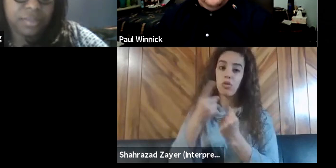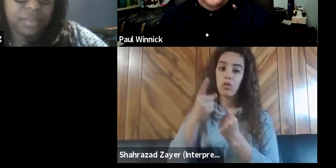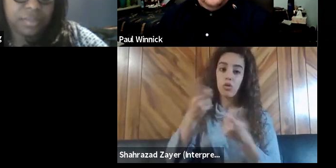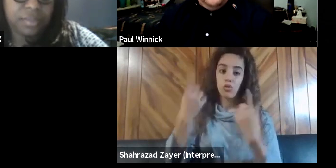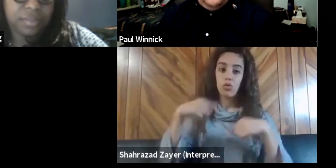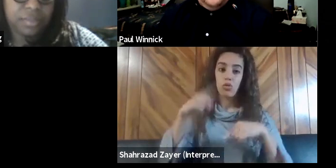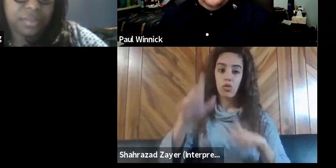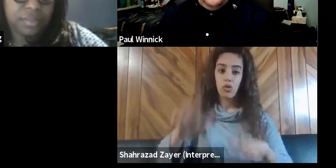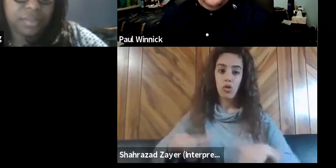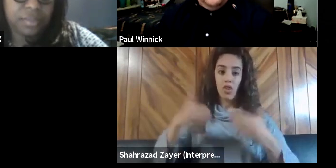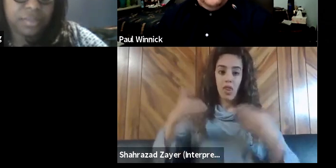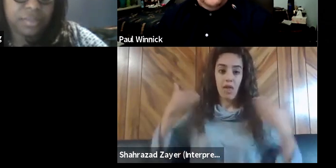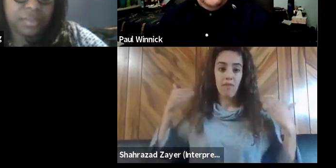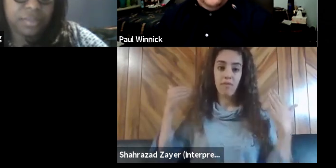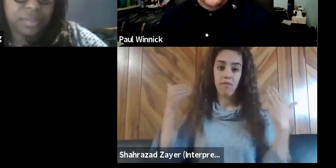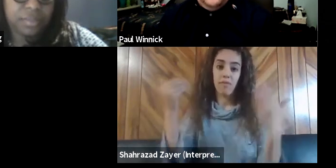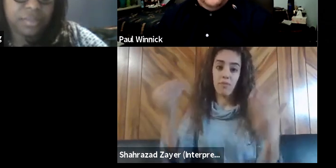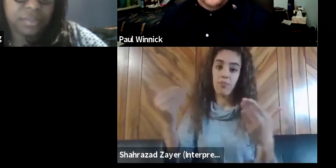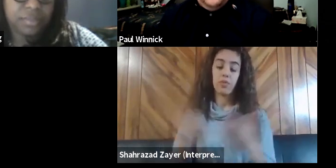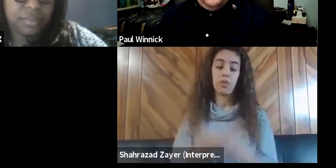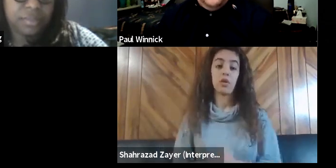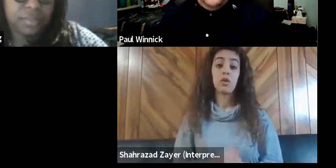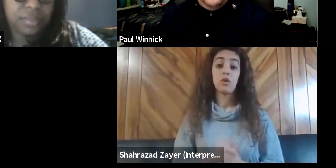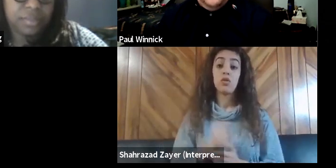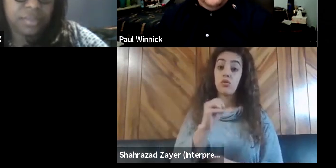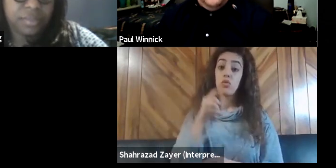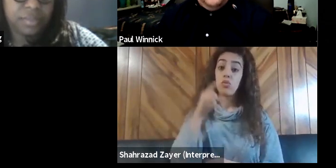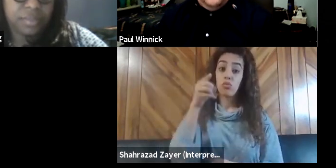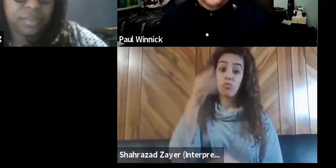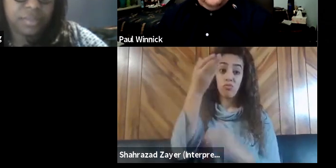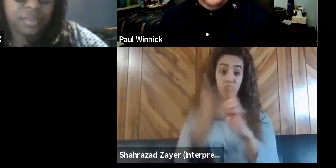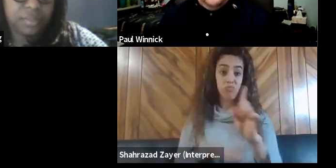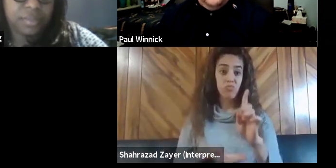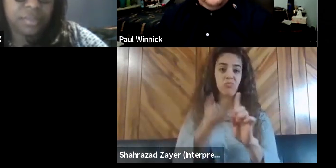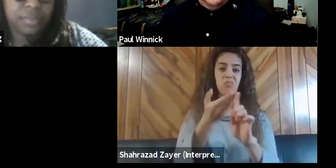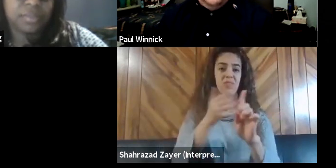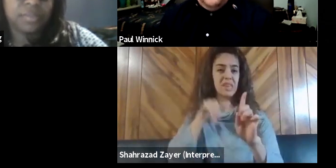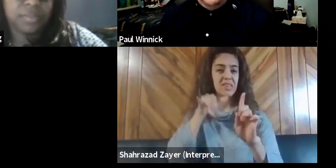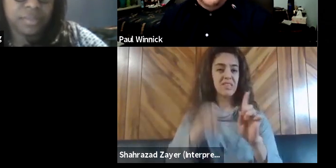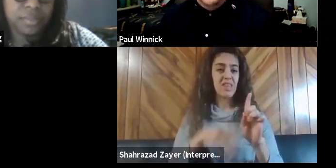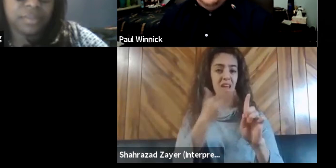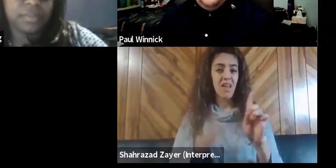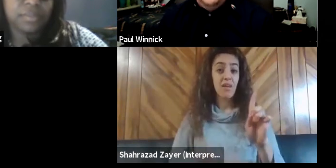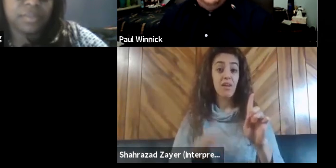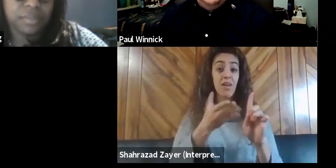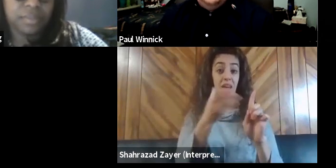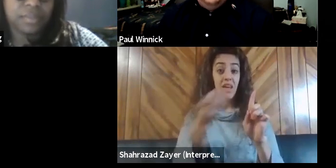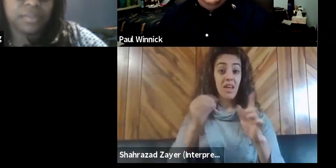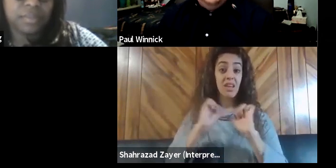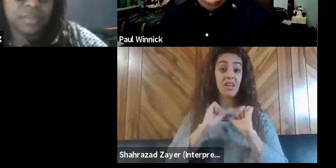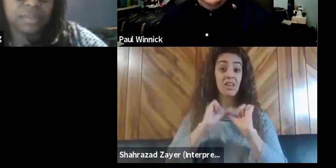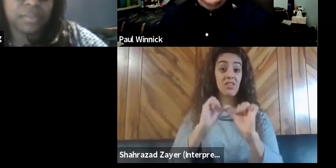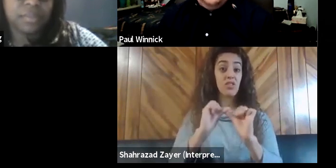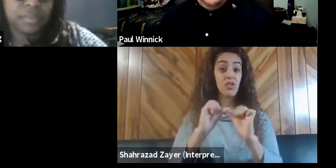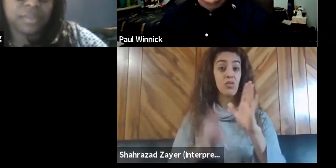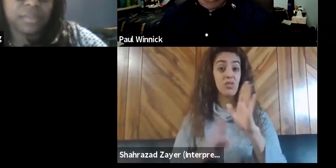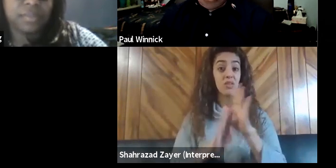What matters is that you are for who you are and what you are doing with your life. And that's what's important in this